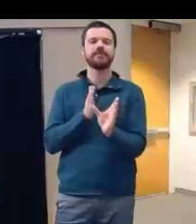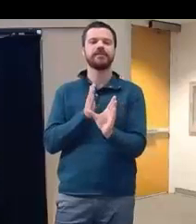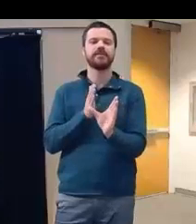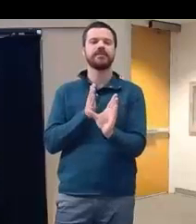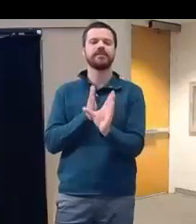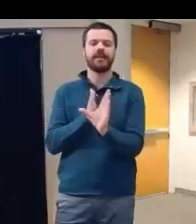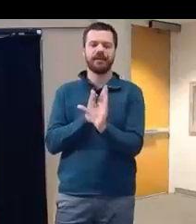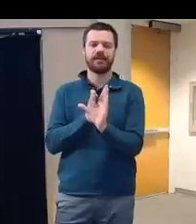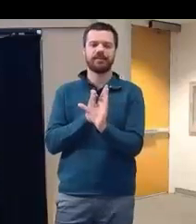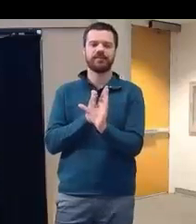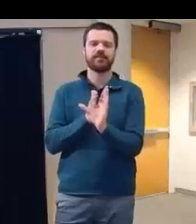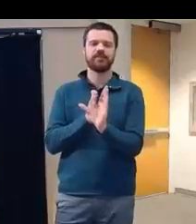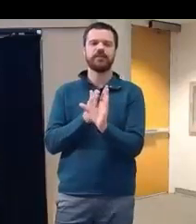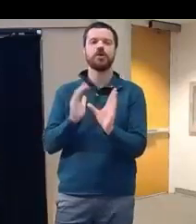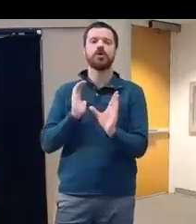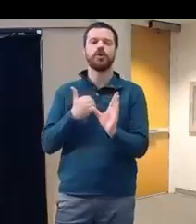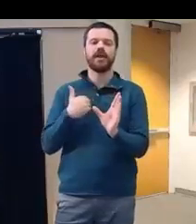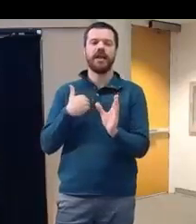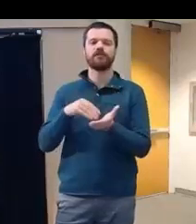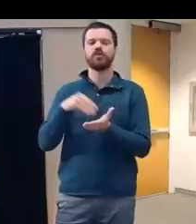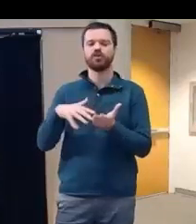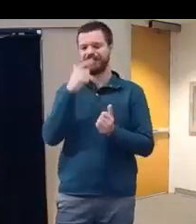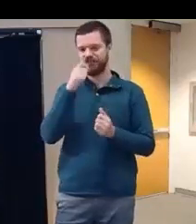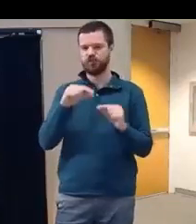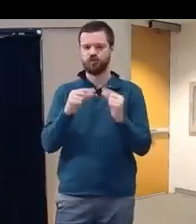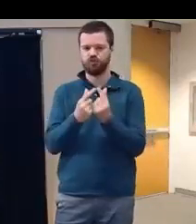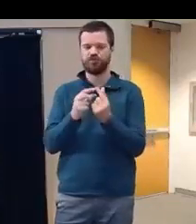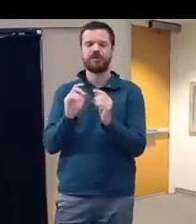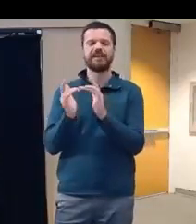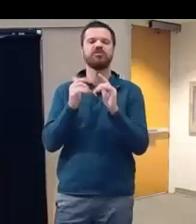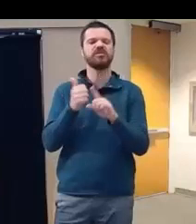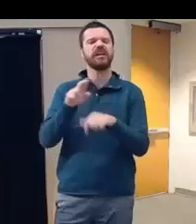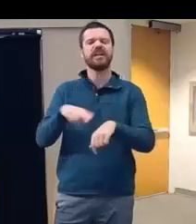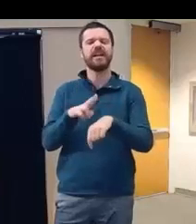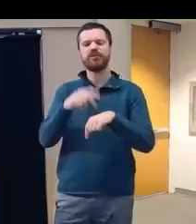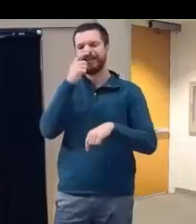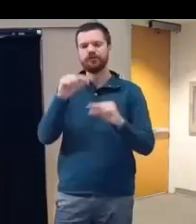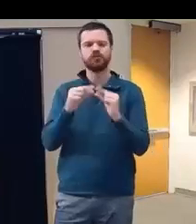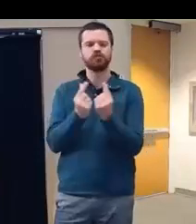now called psych student interest group network psych sign it's a national interest group so I'm